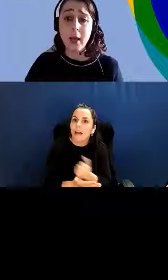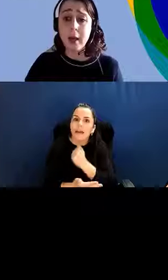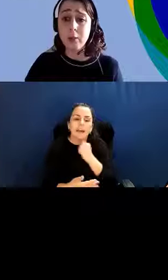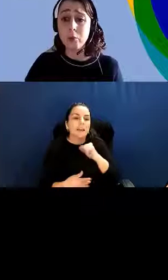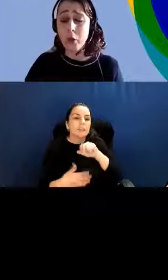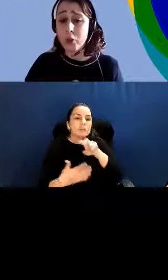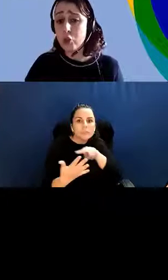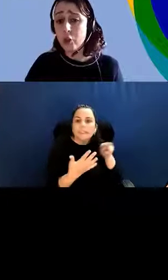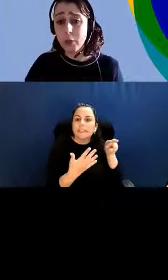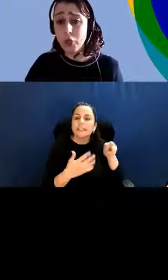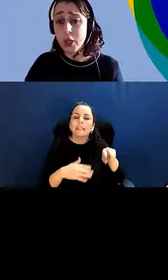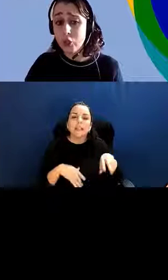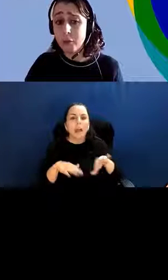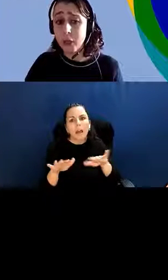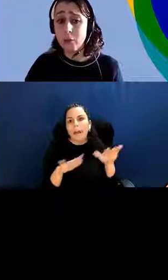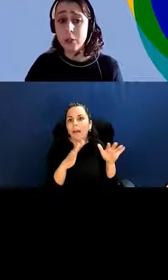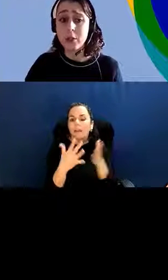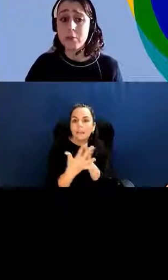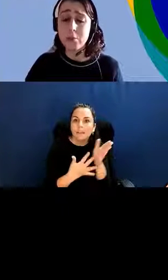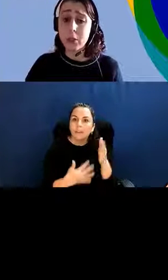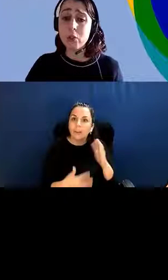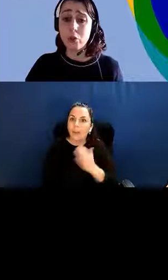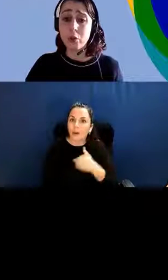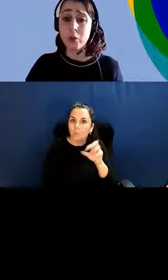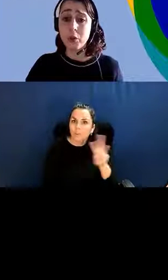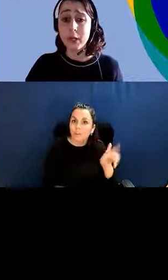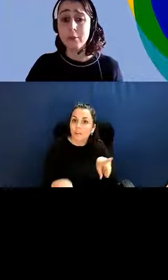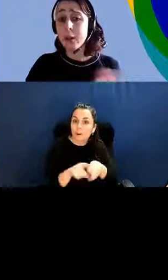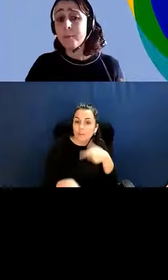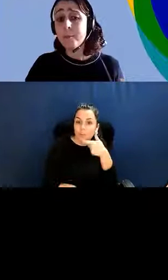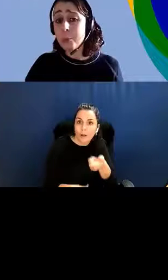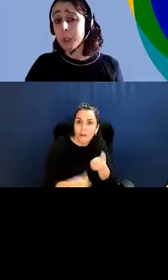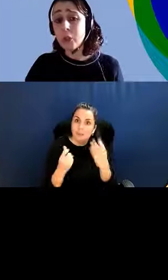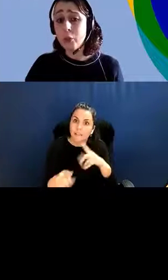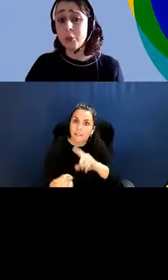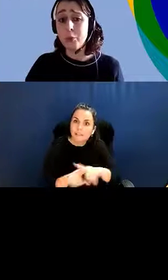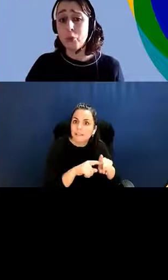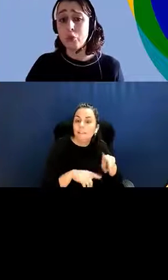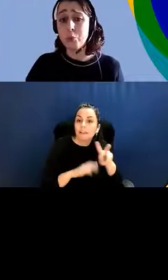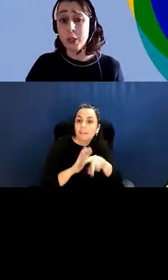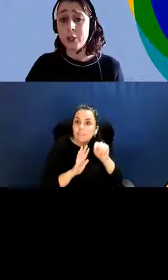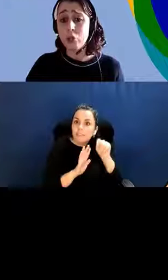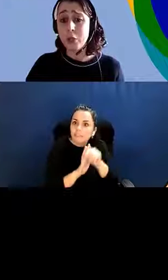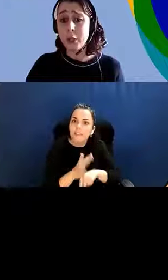and watch our educational videos and mini tutorials, and complete the human research protection training